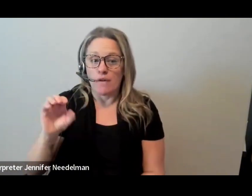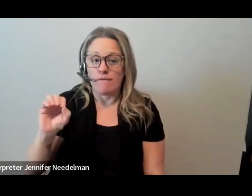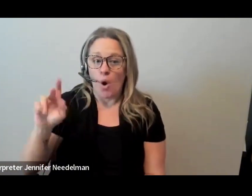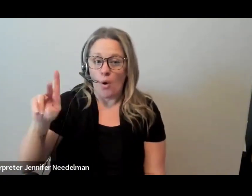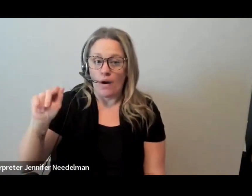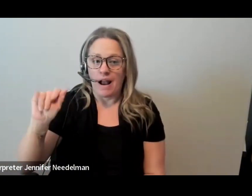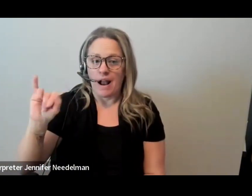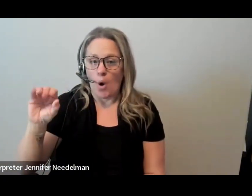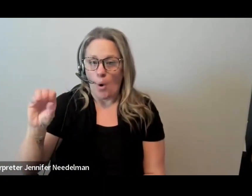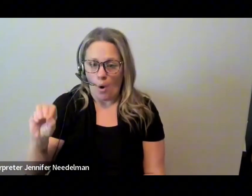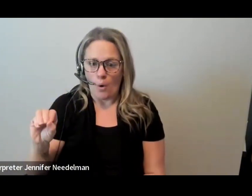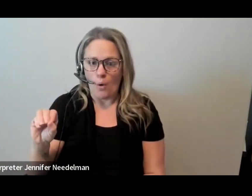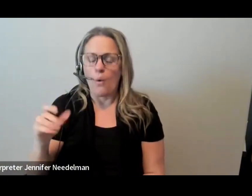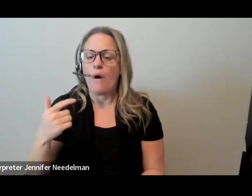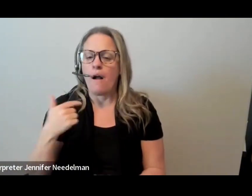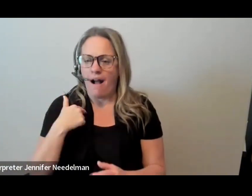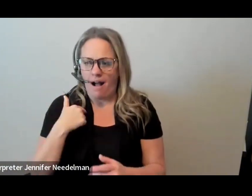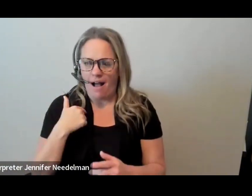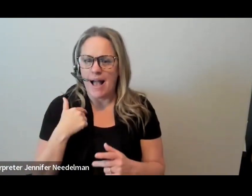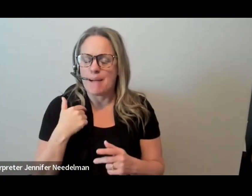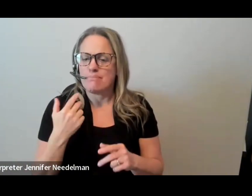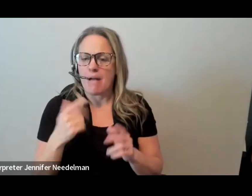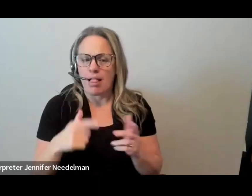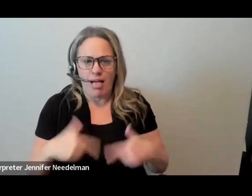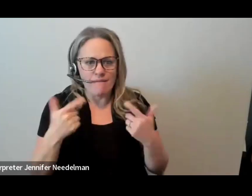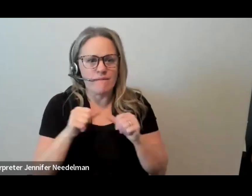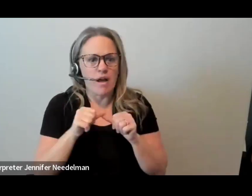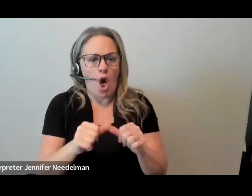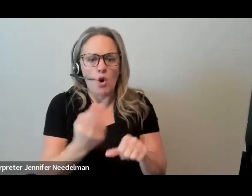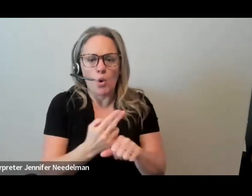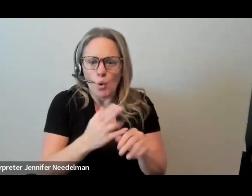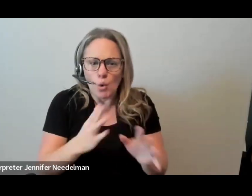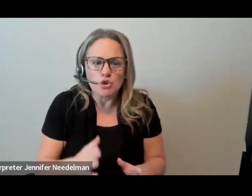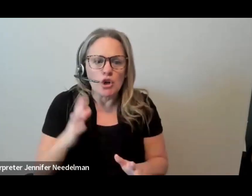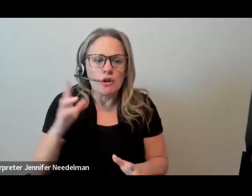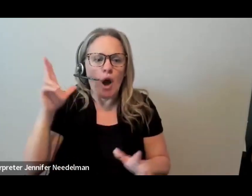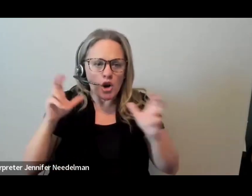and a forbes contributor focused on accessibility, auditory health